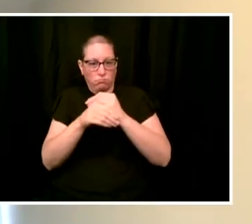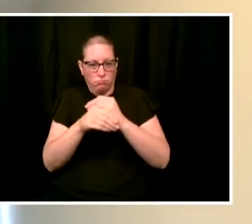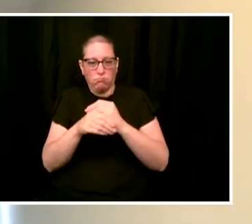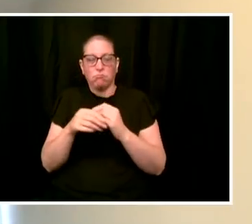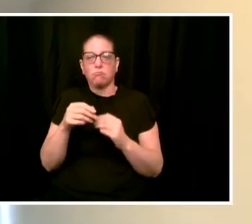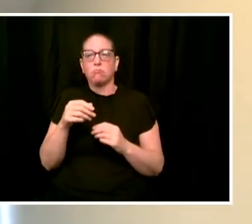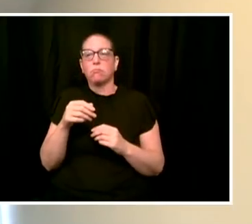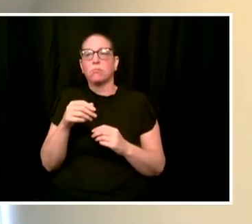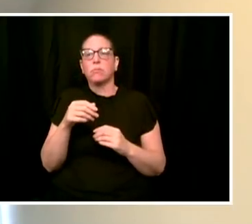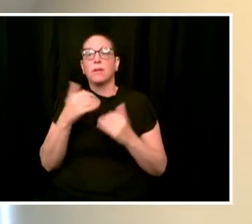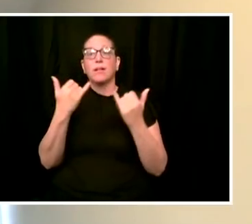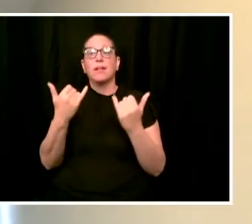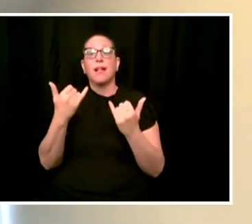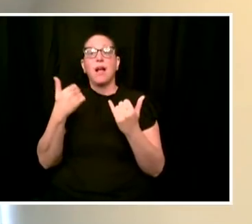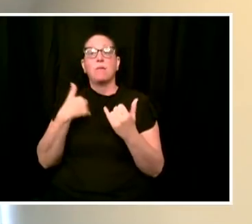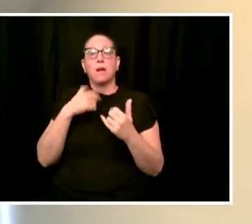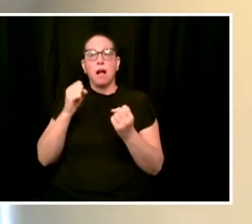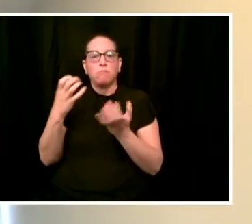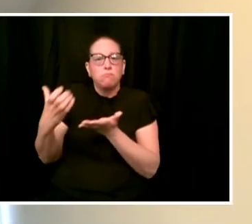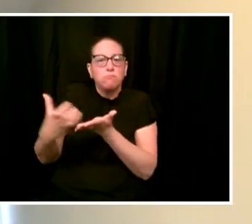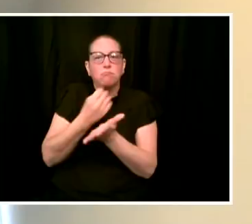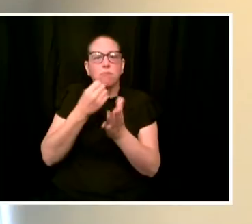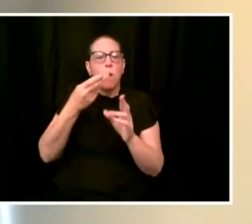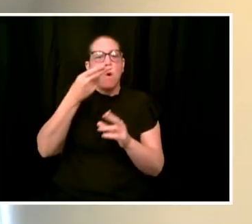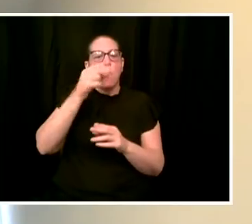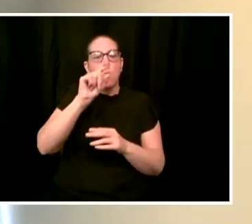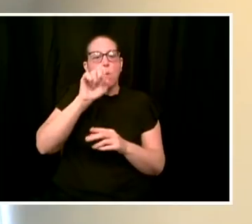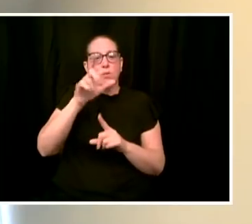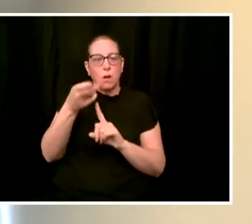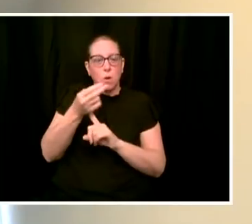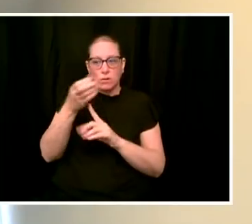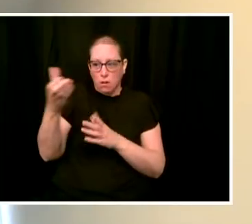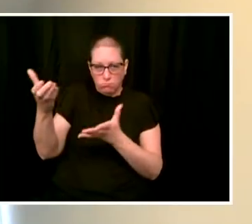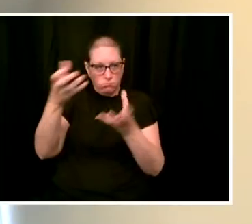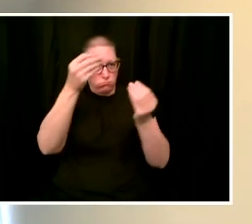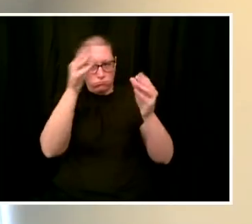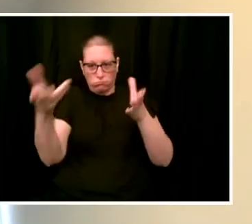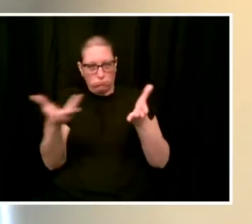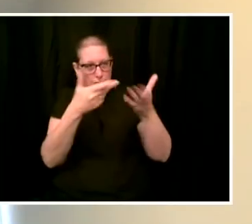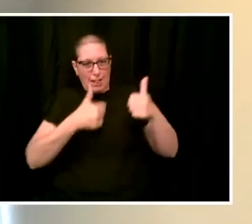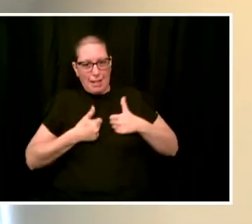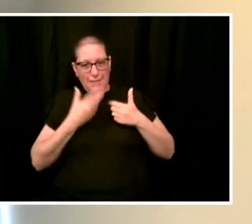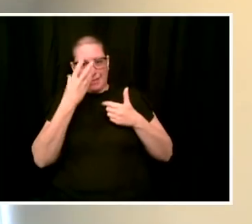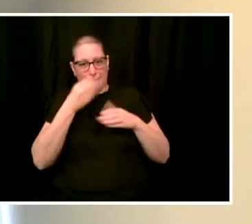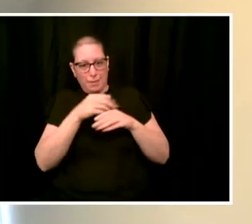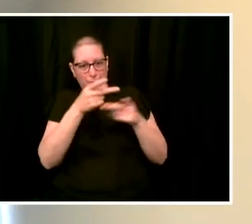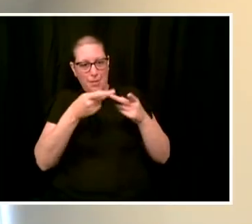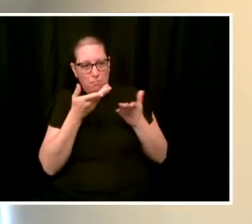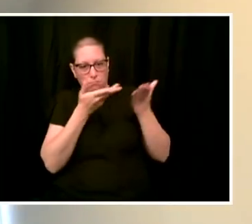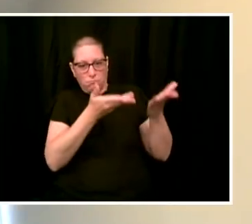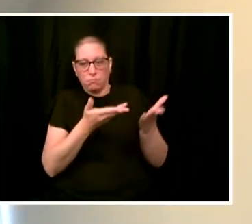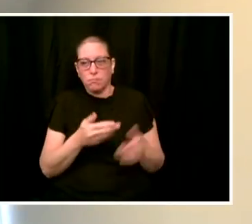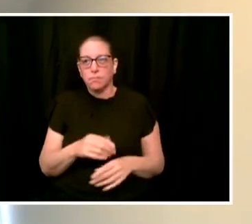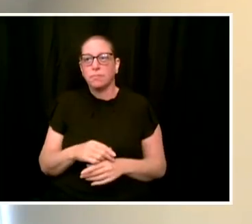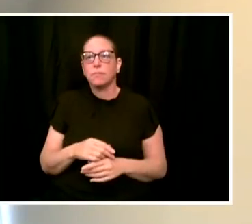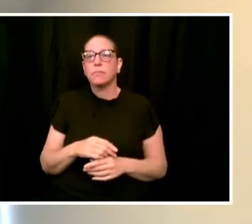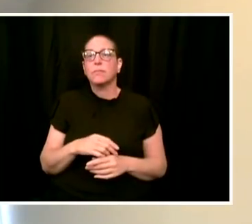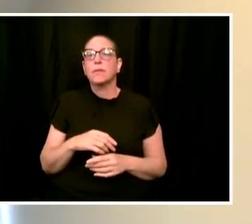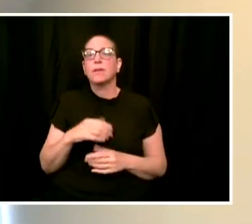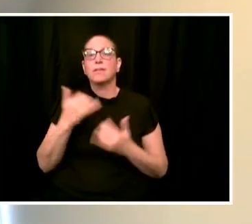MIDDLE OF THE PANDEMIC, AND WE WILL BE ABLE TO